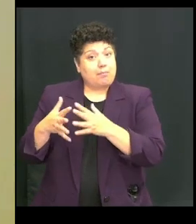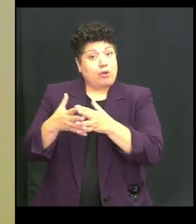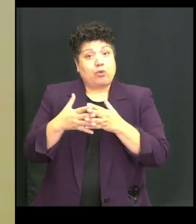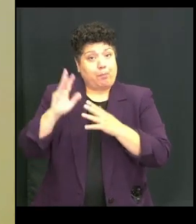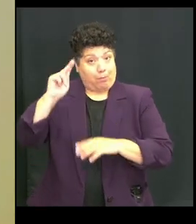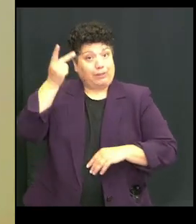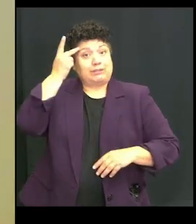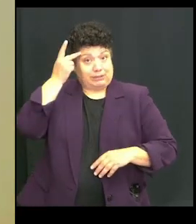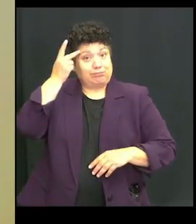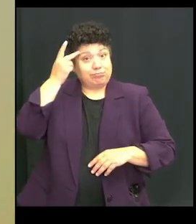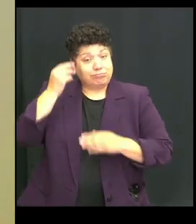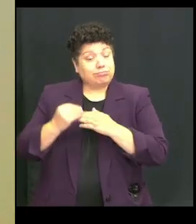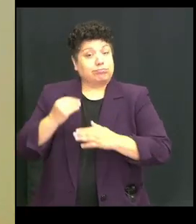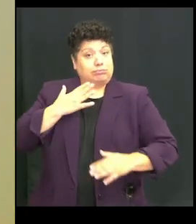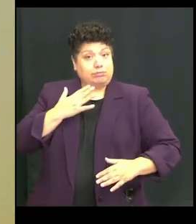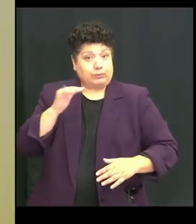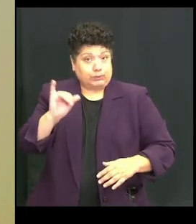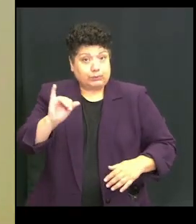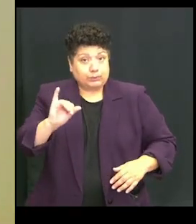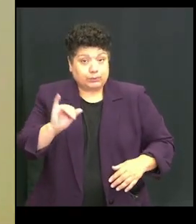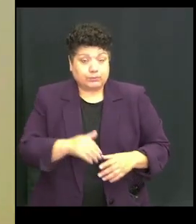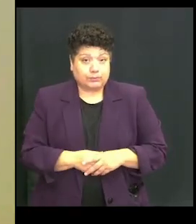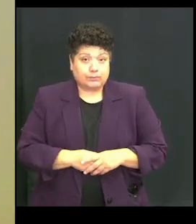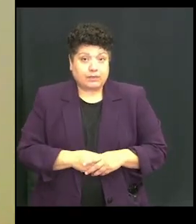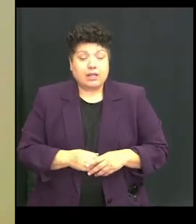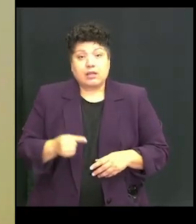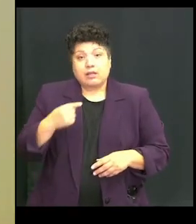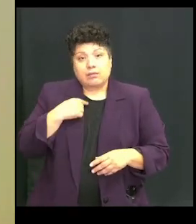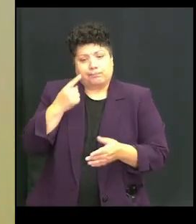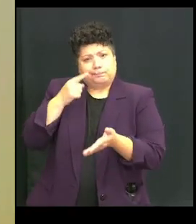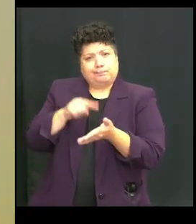I have been really struck over the last few years,